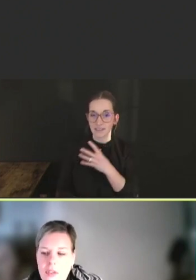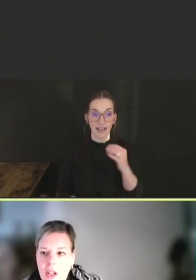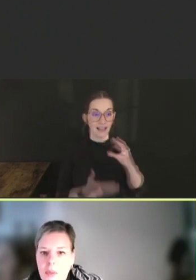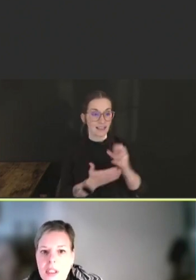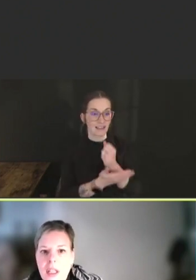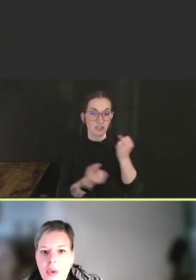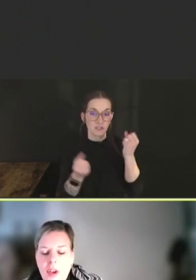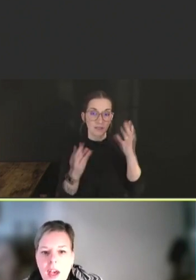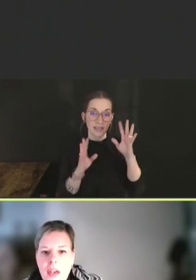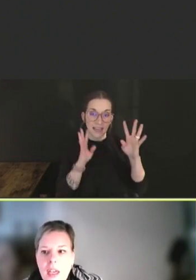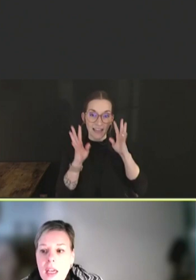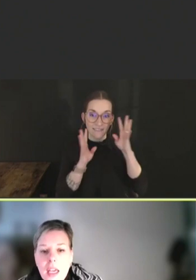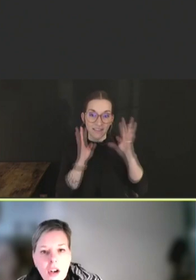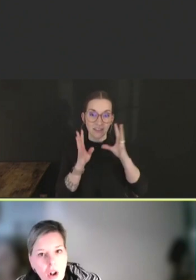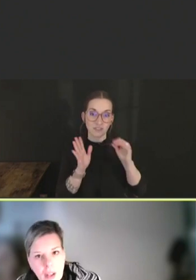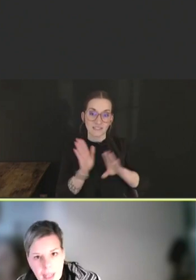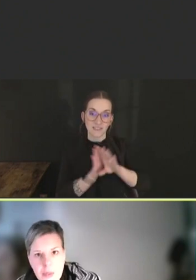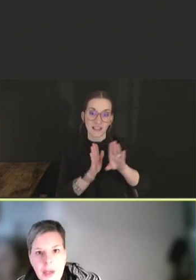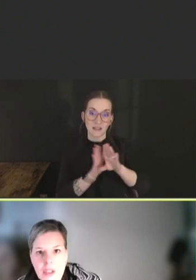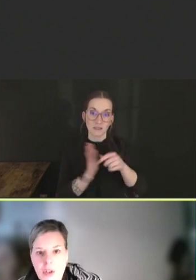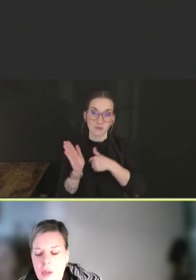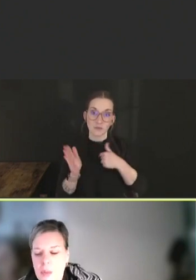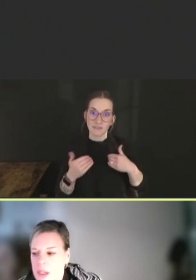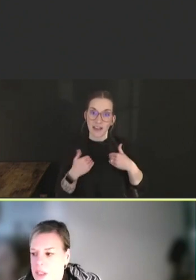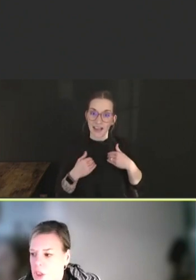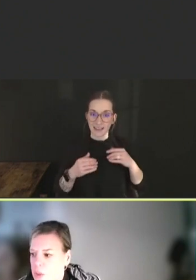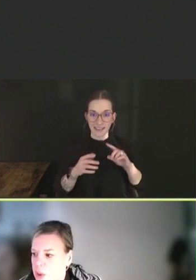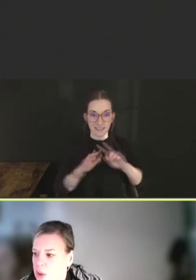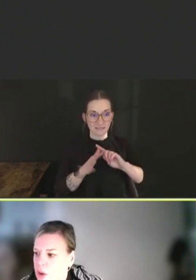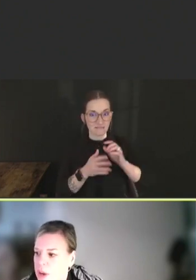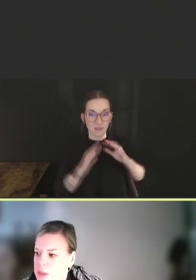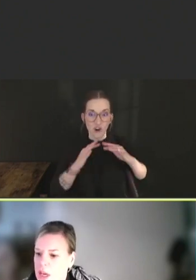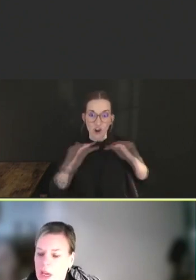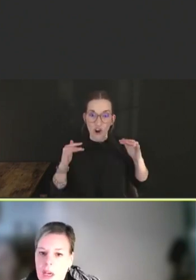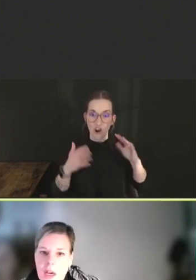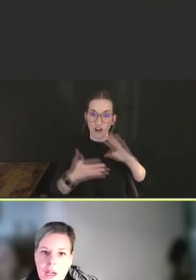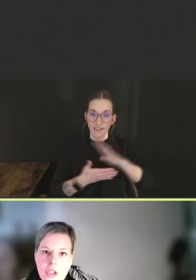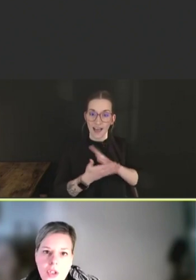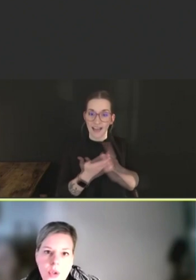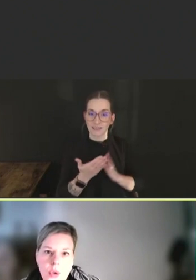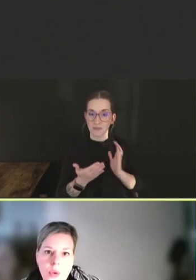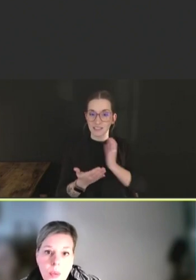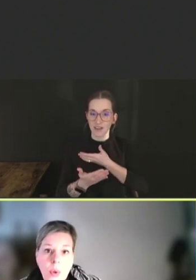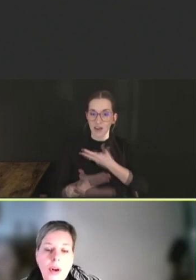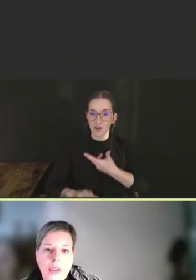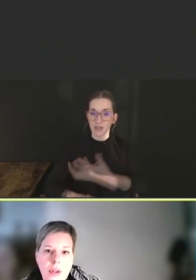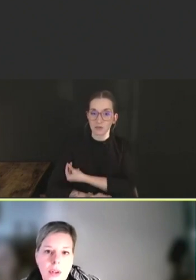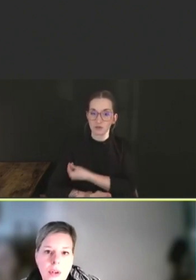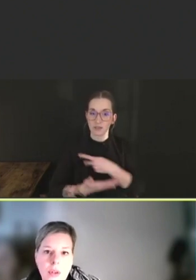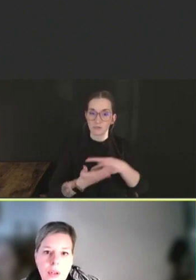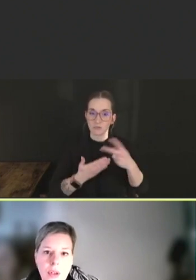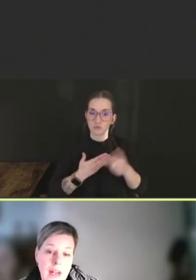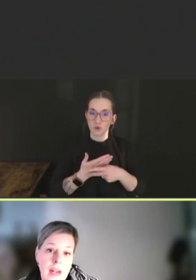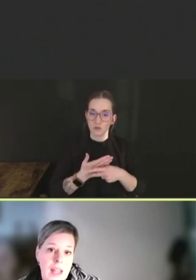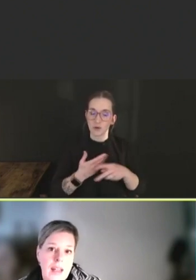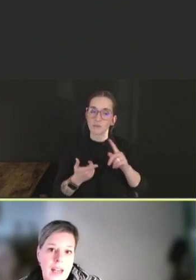developments that we've had in all aspects of our immunization program to support and